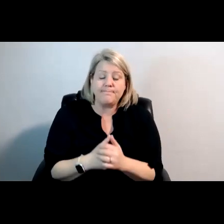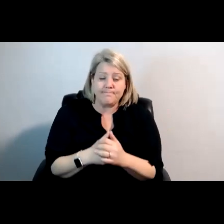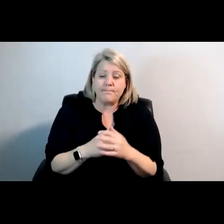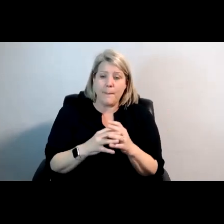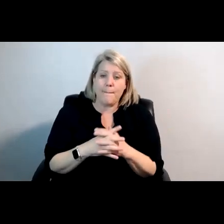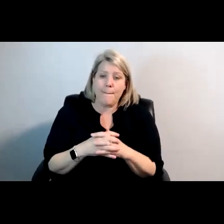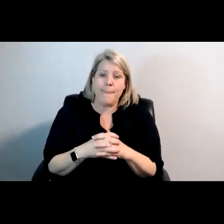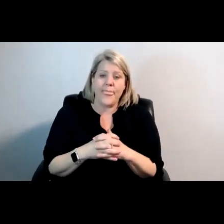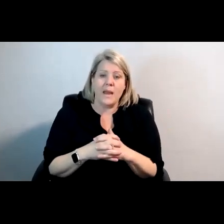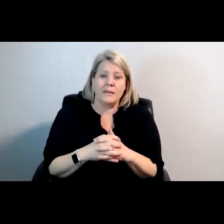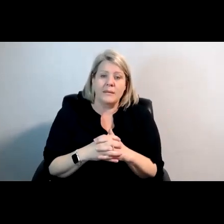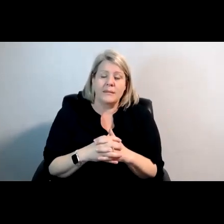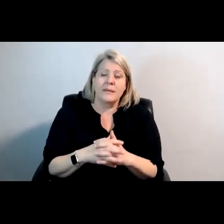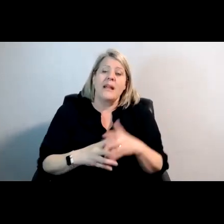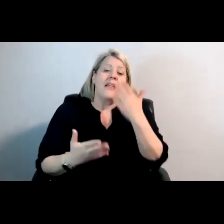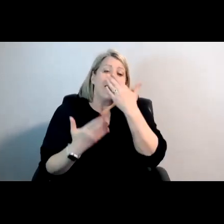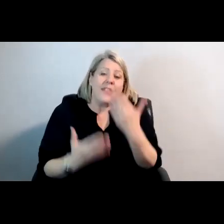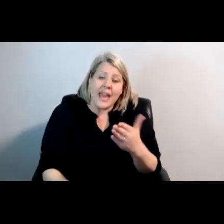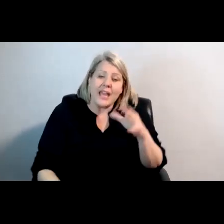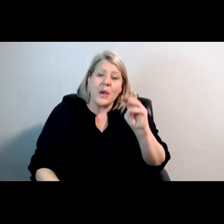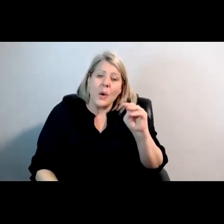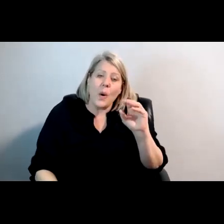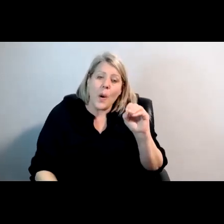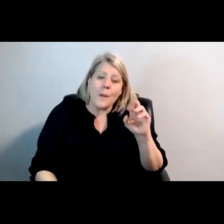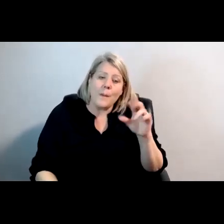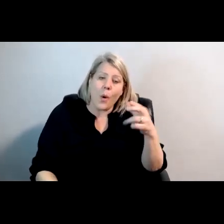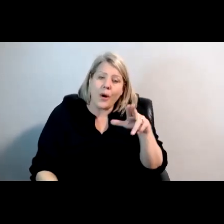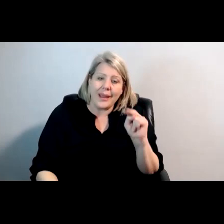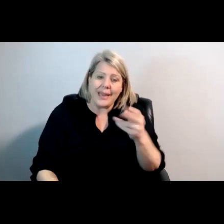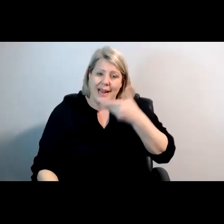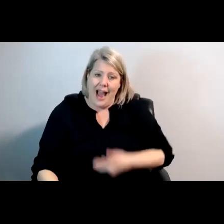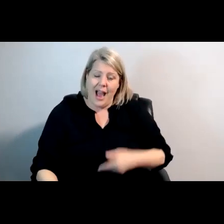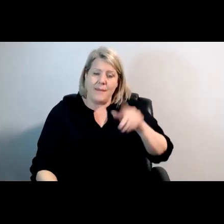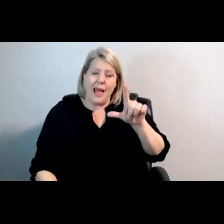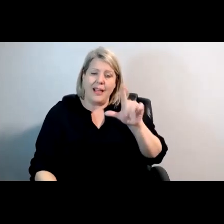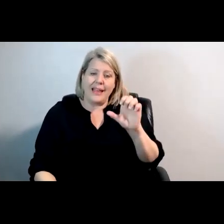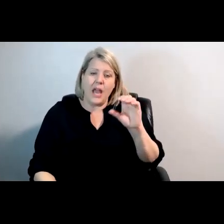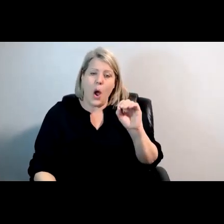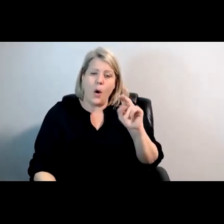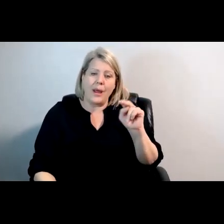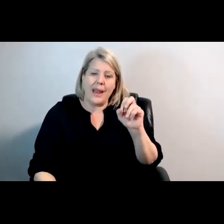[Leonard] Well, thanks you both. Thank you, Morgan, for that perspective. my name is Leonard Stevens, and I'm the coordinator for Project ACTION!,